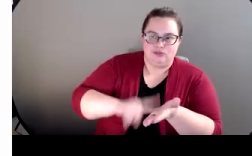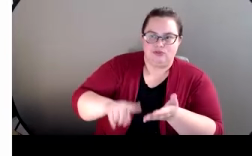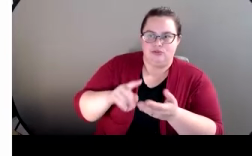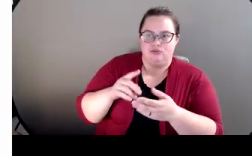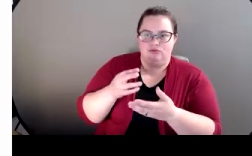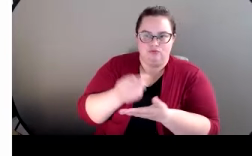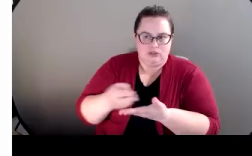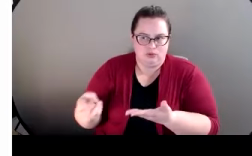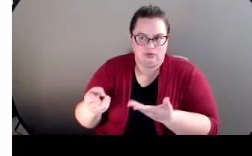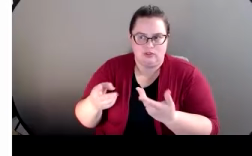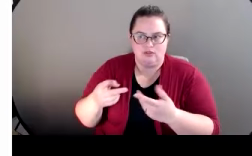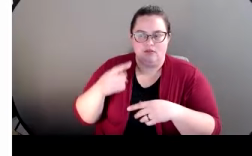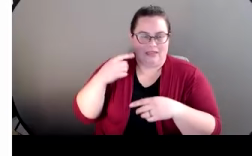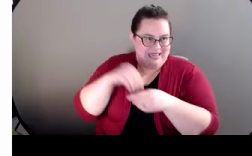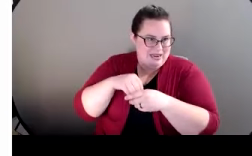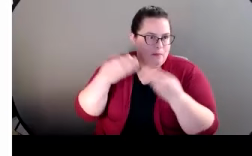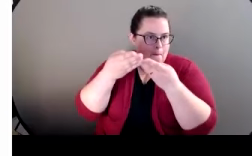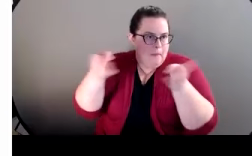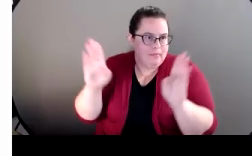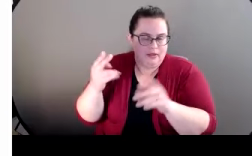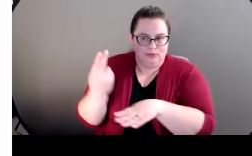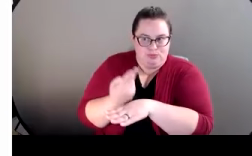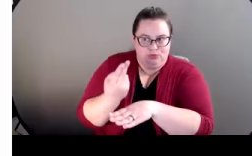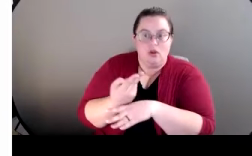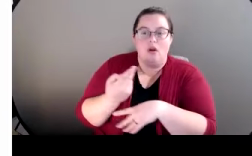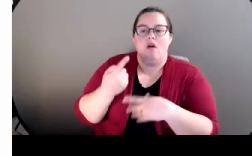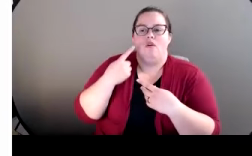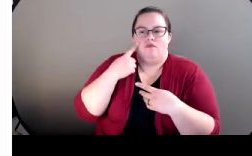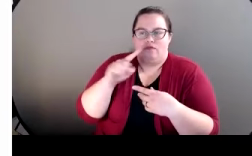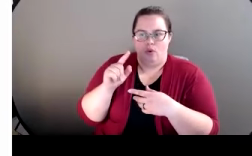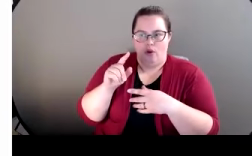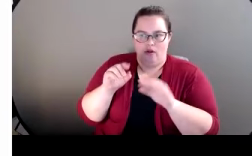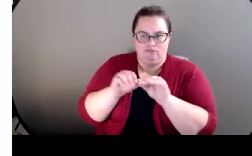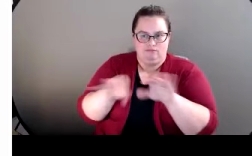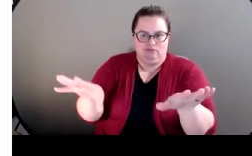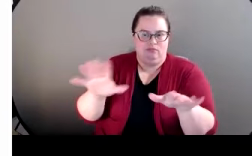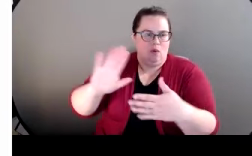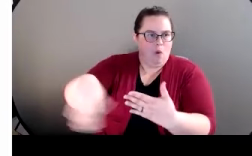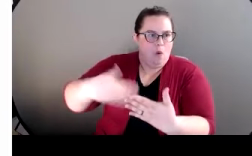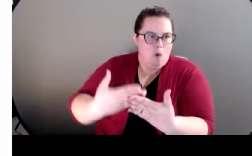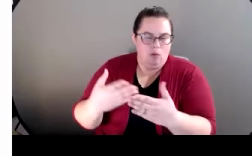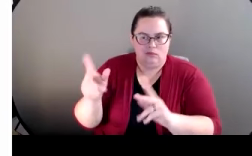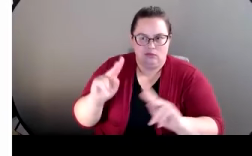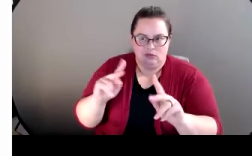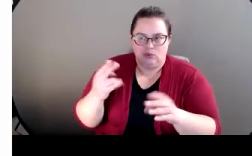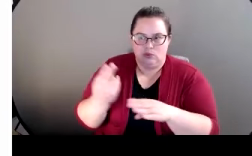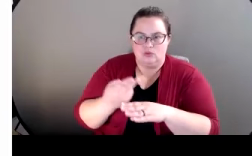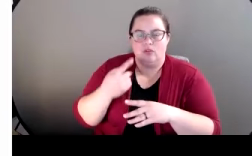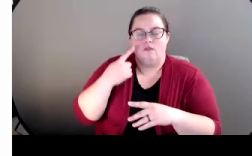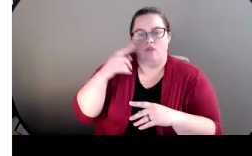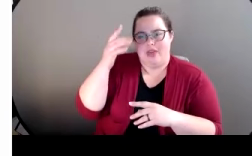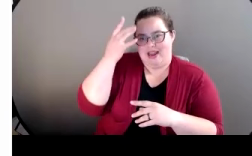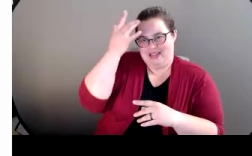So this is really talking about the license of the material, of the resource.